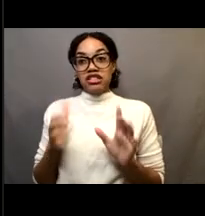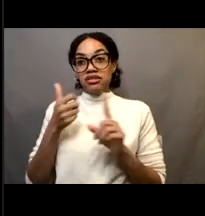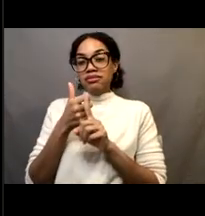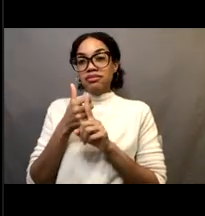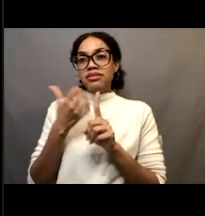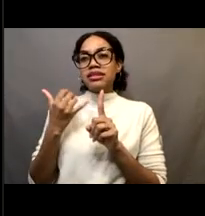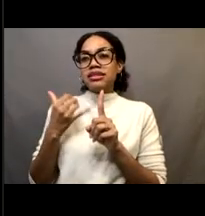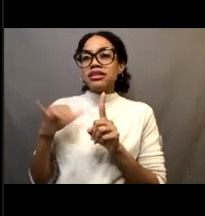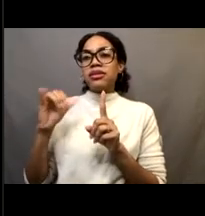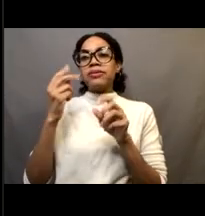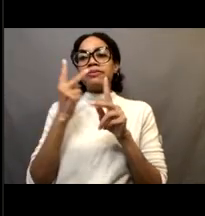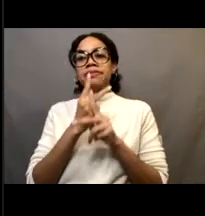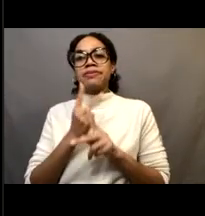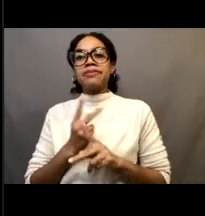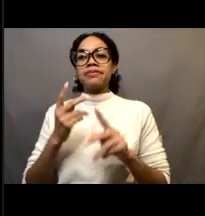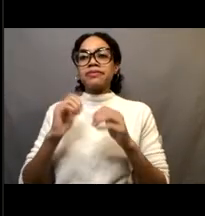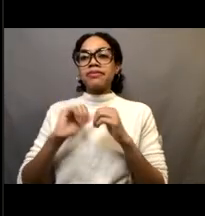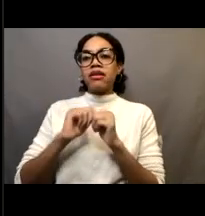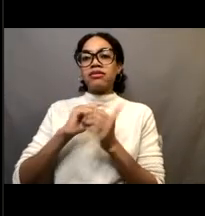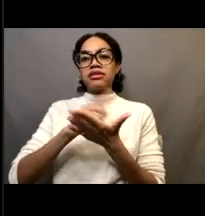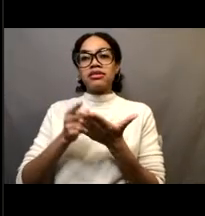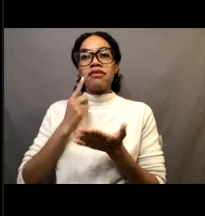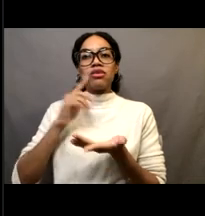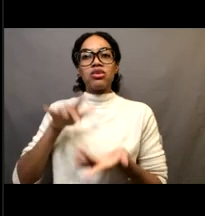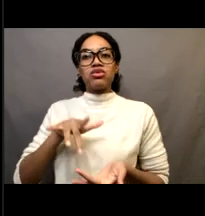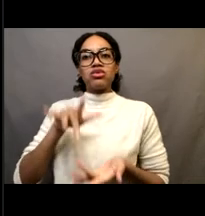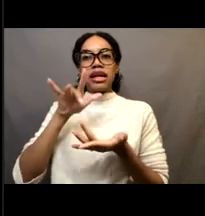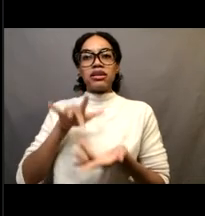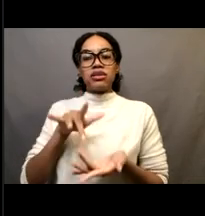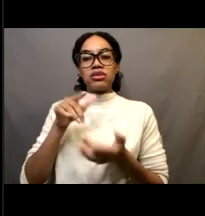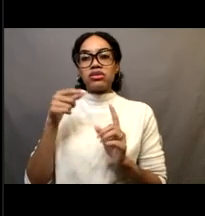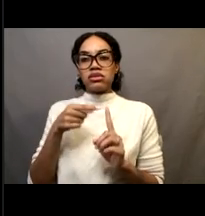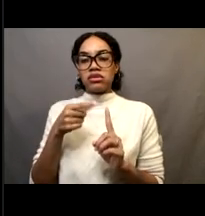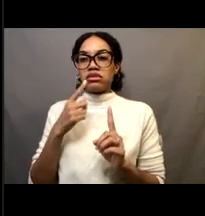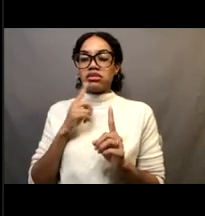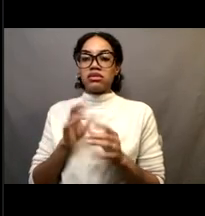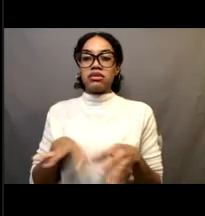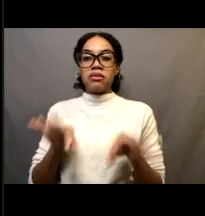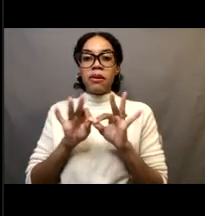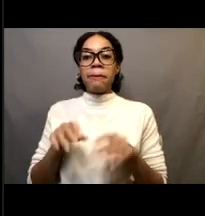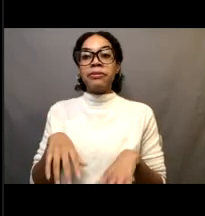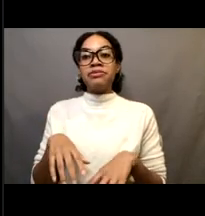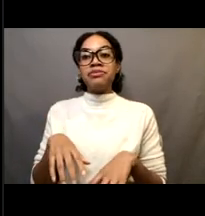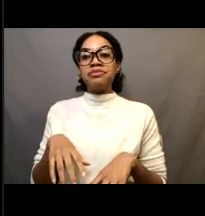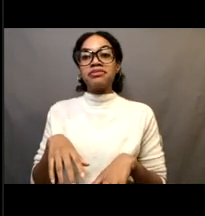for tornadoes or homes and places that have tornadoes. I certainly think that it would help.